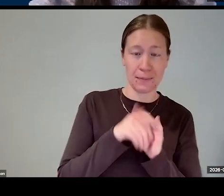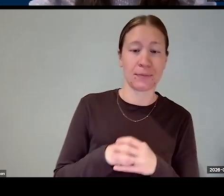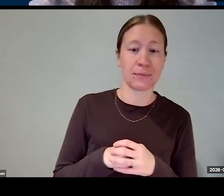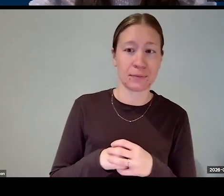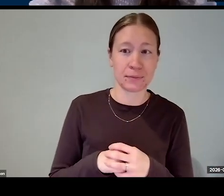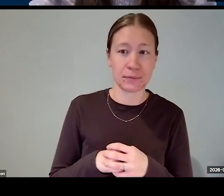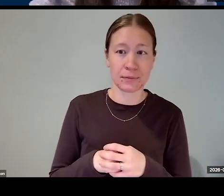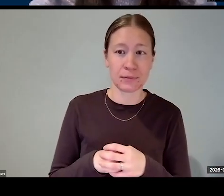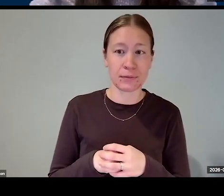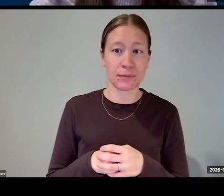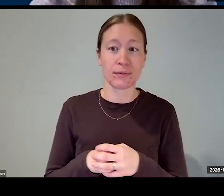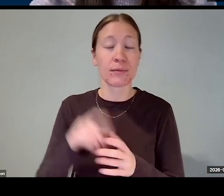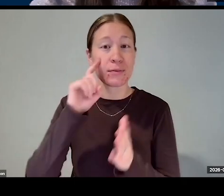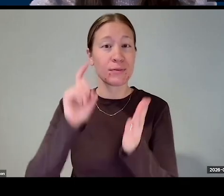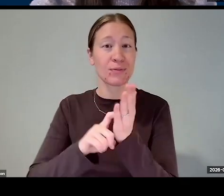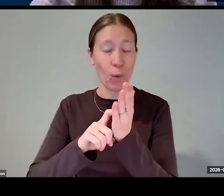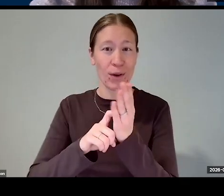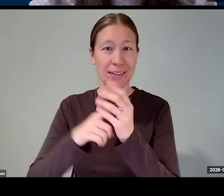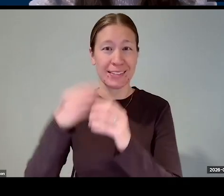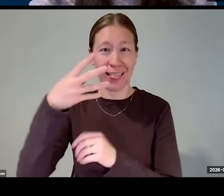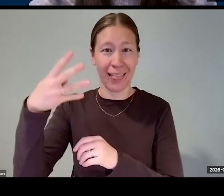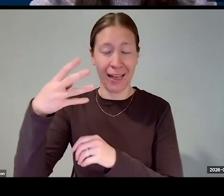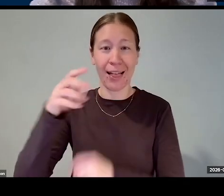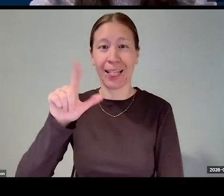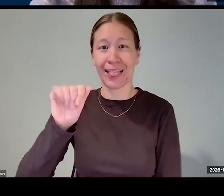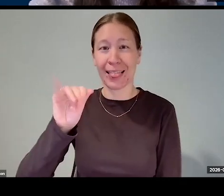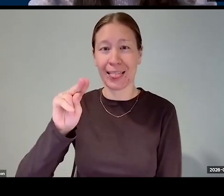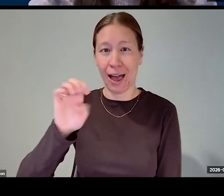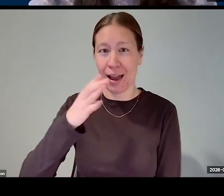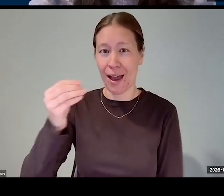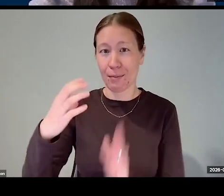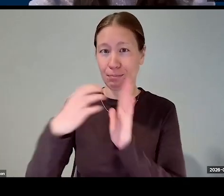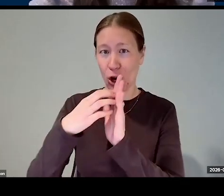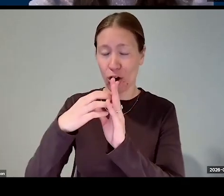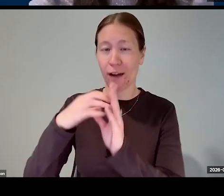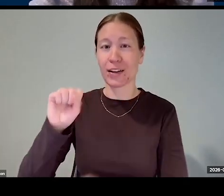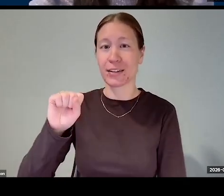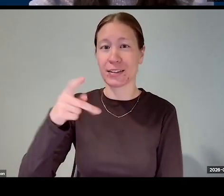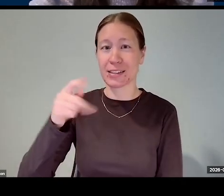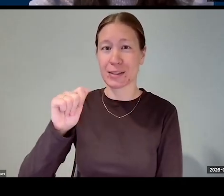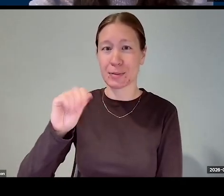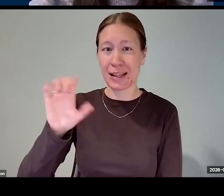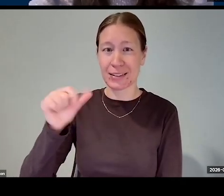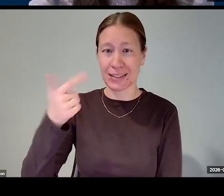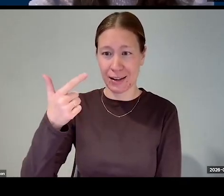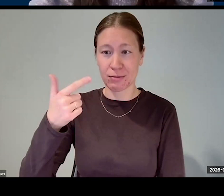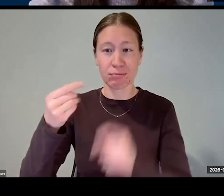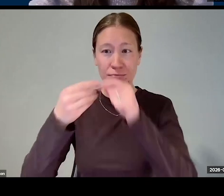click line and paragraph spacing for my toolbar and then add space after list item.